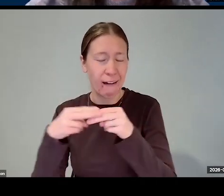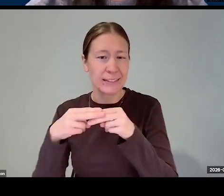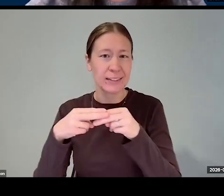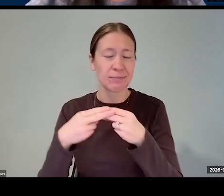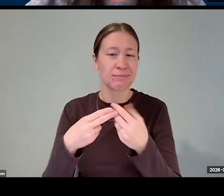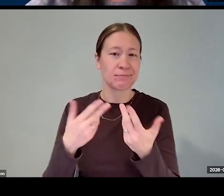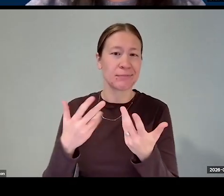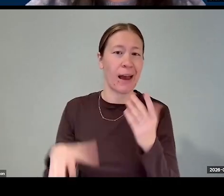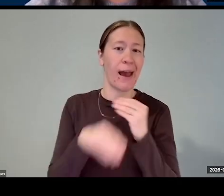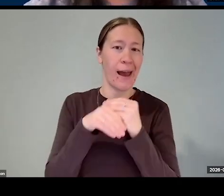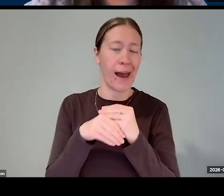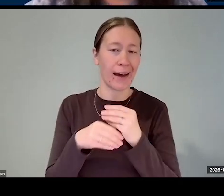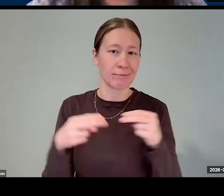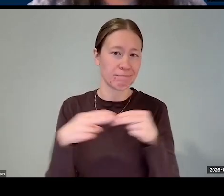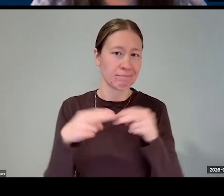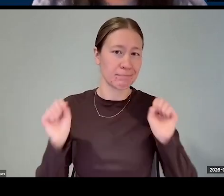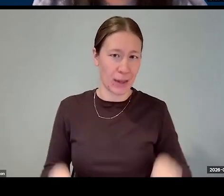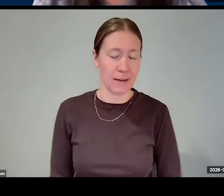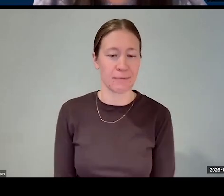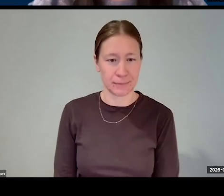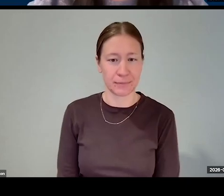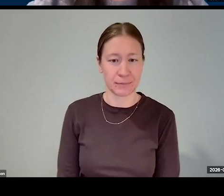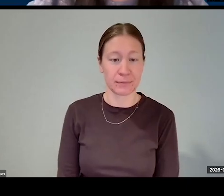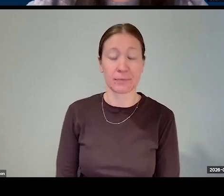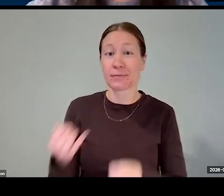Last layout practice is to use tables